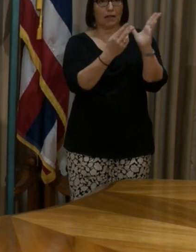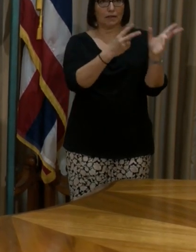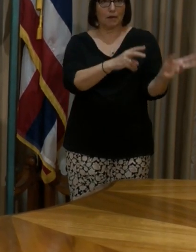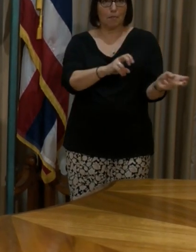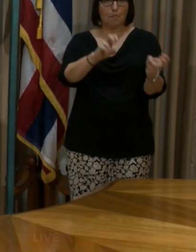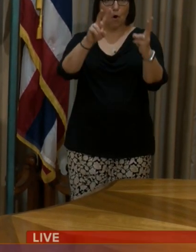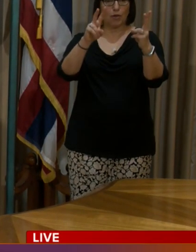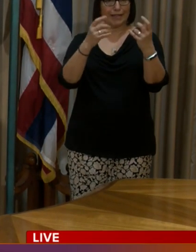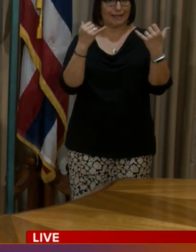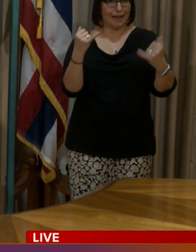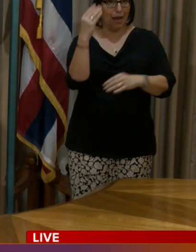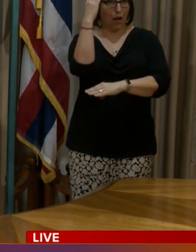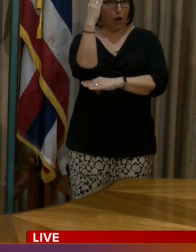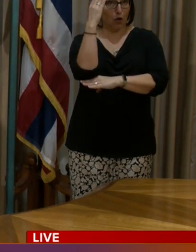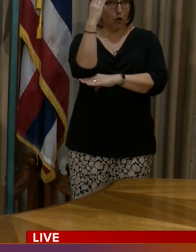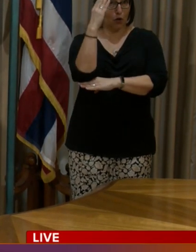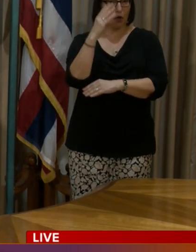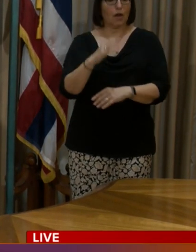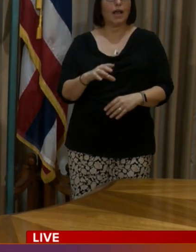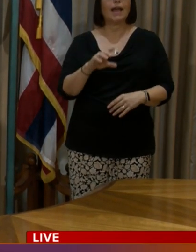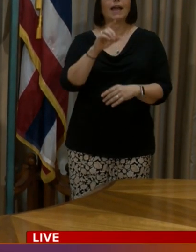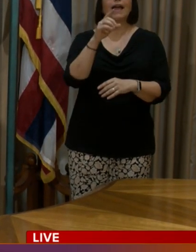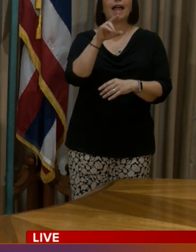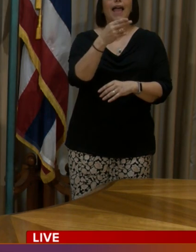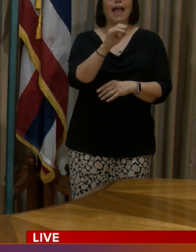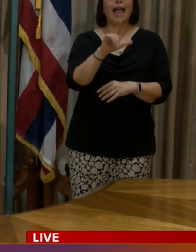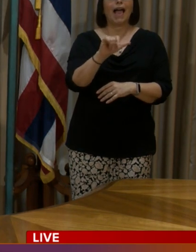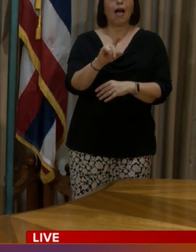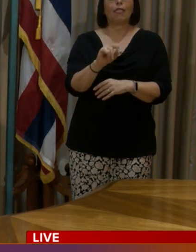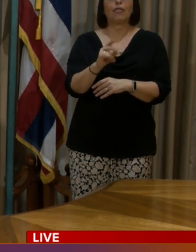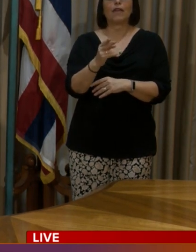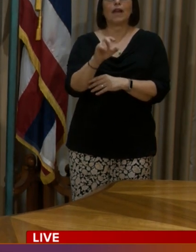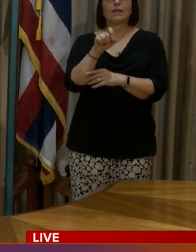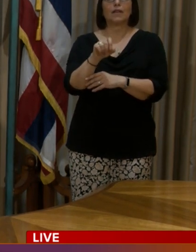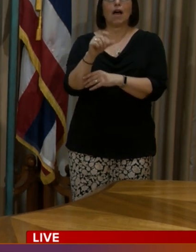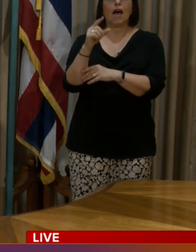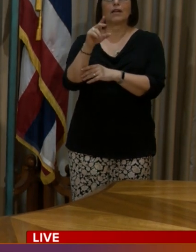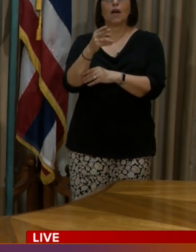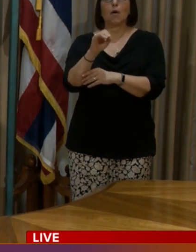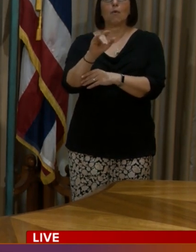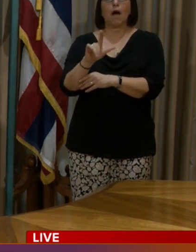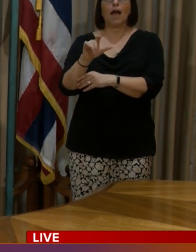THANK YOU. THE GUIDELINES WILL BE POSTED ON